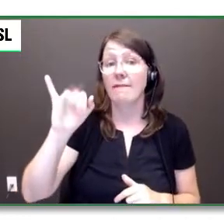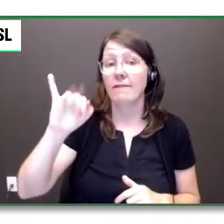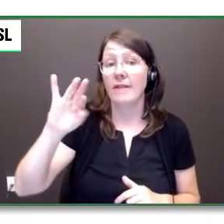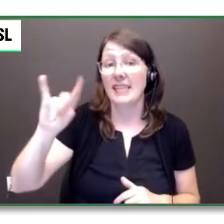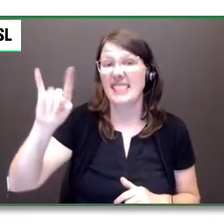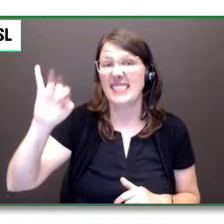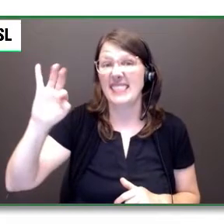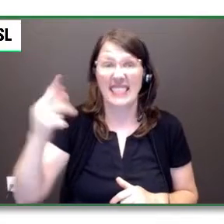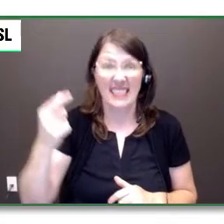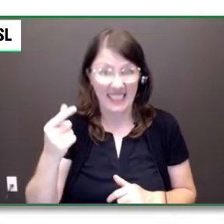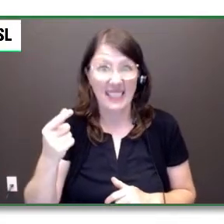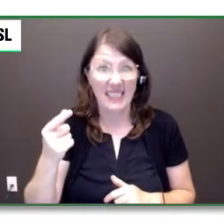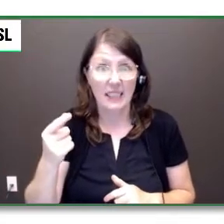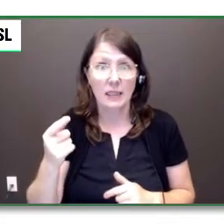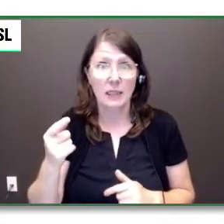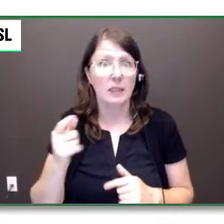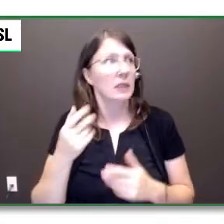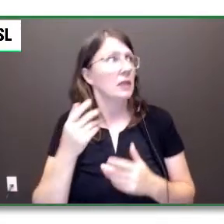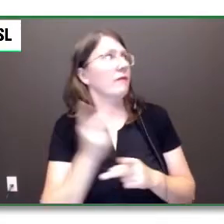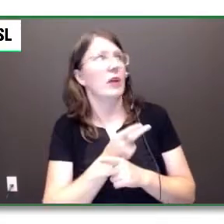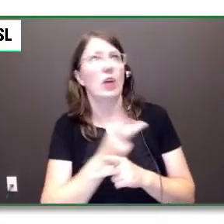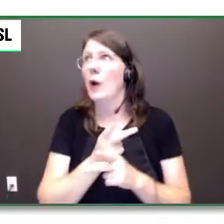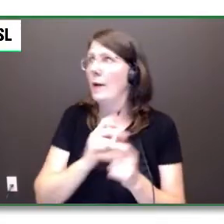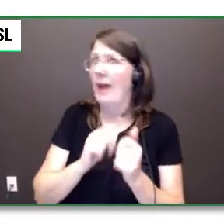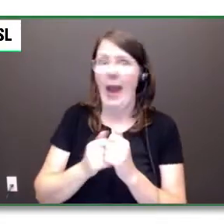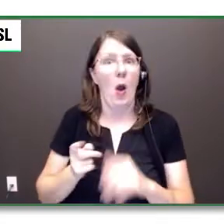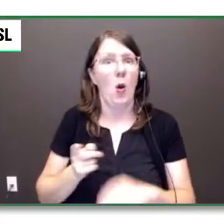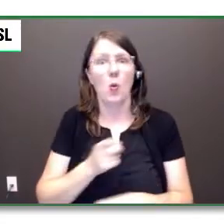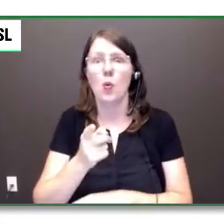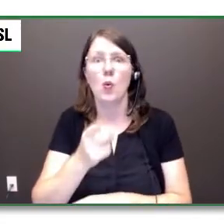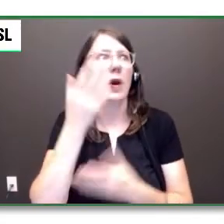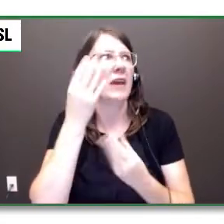um help with that or is it going to be difficult? So wayfaring is really more